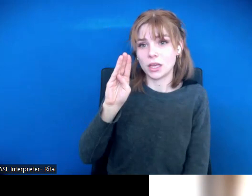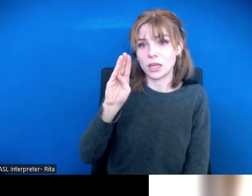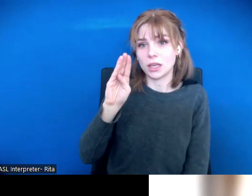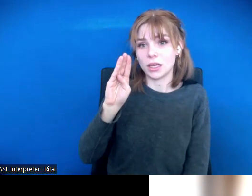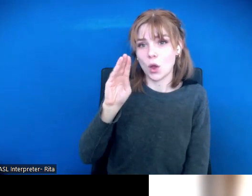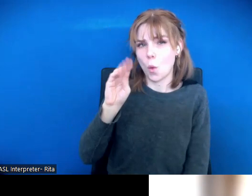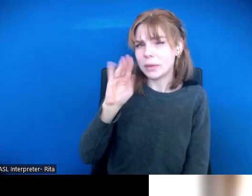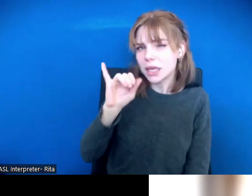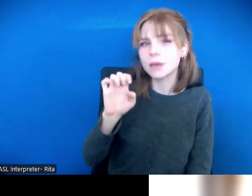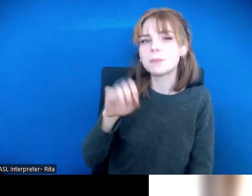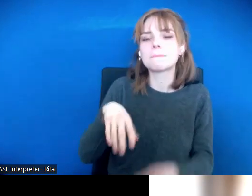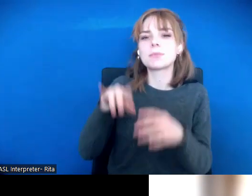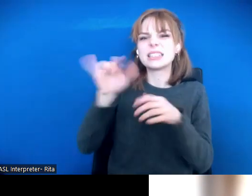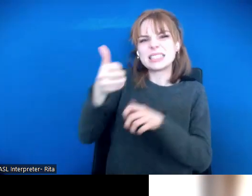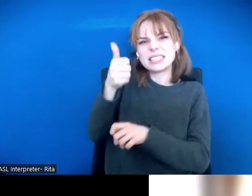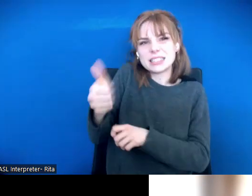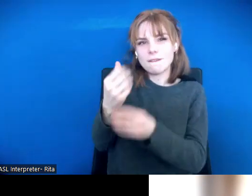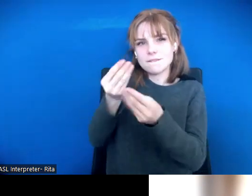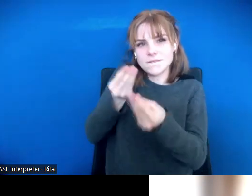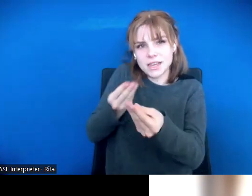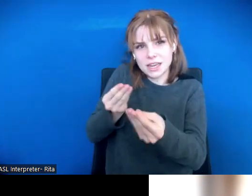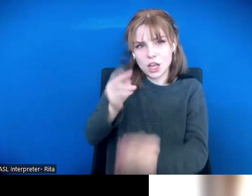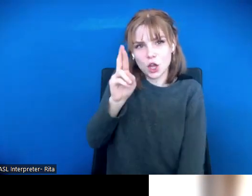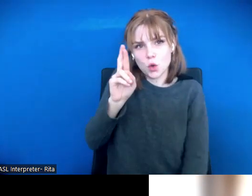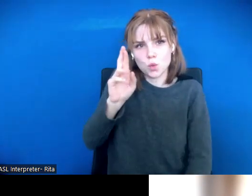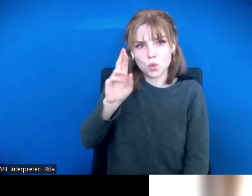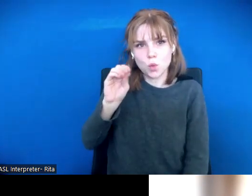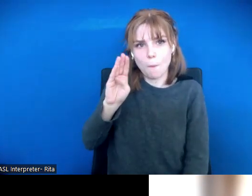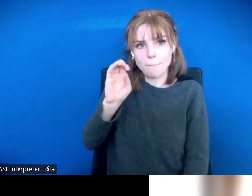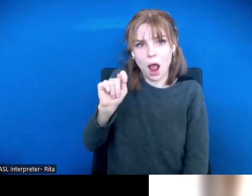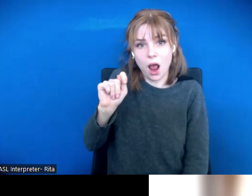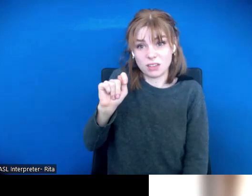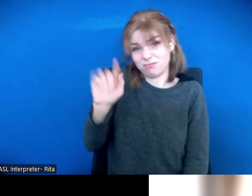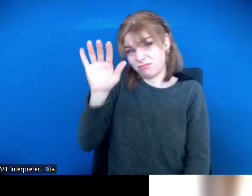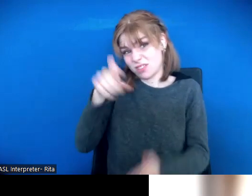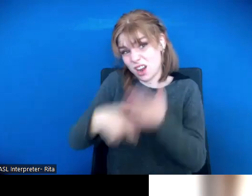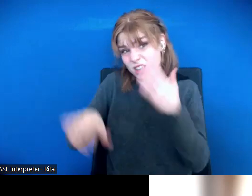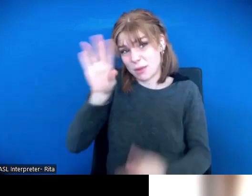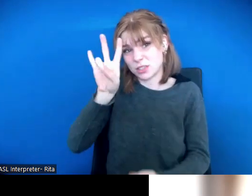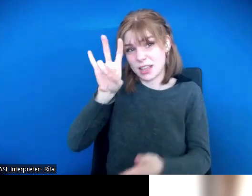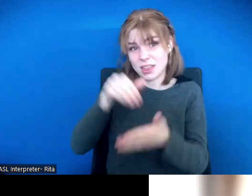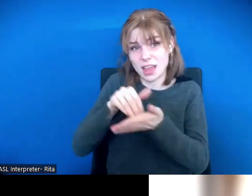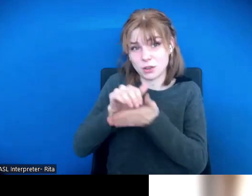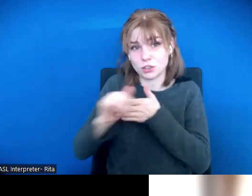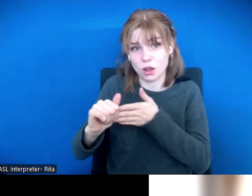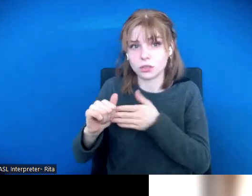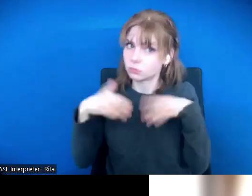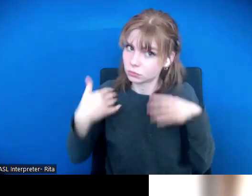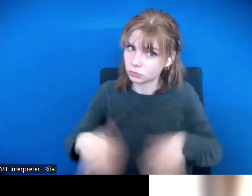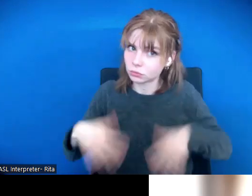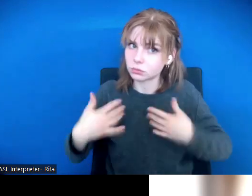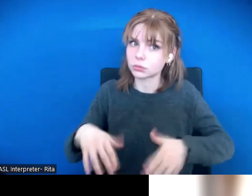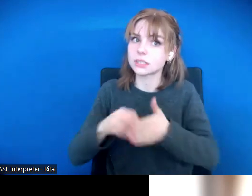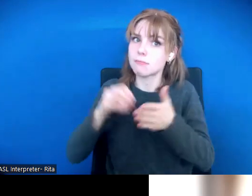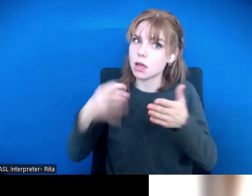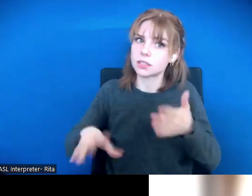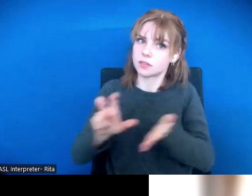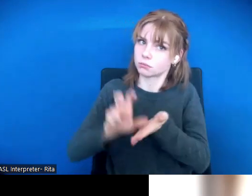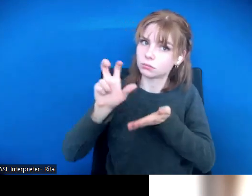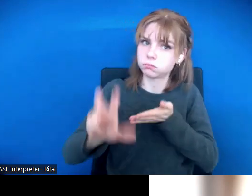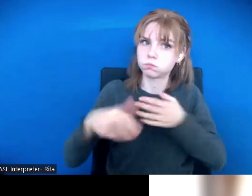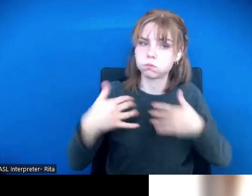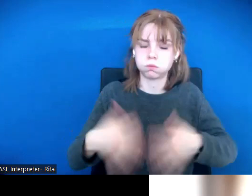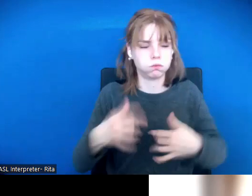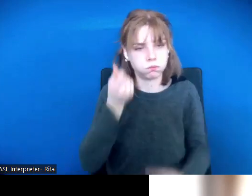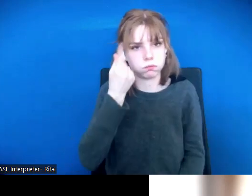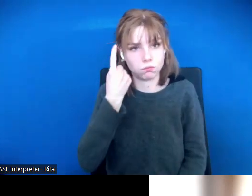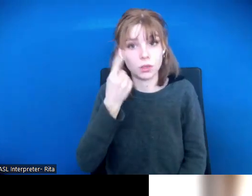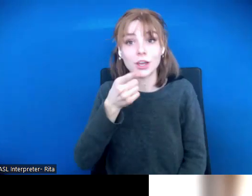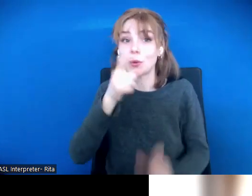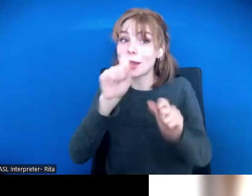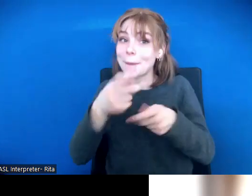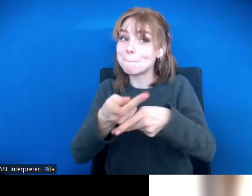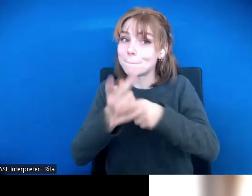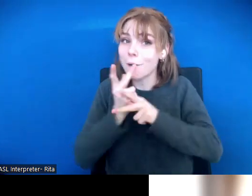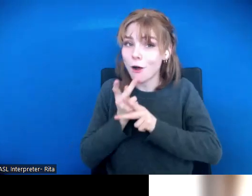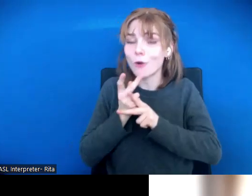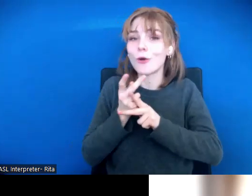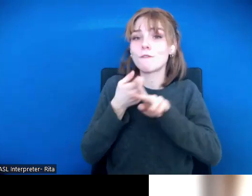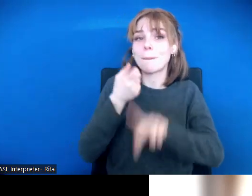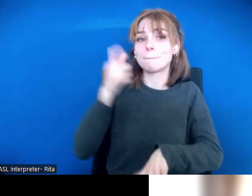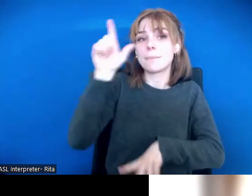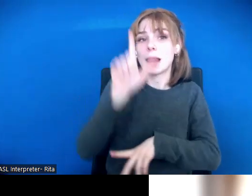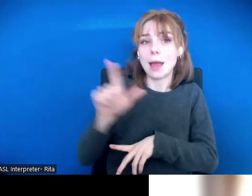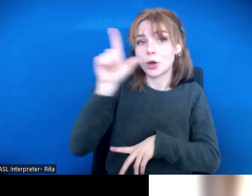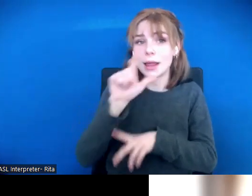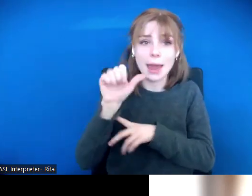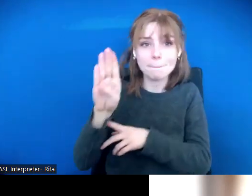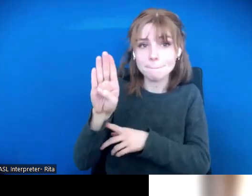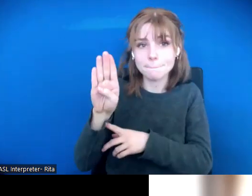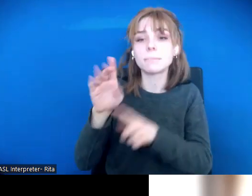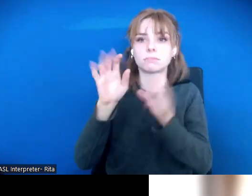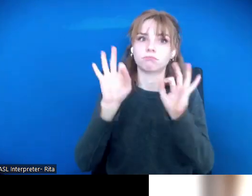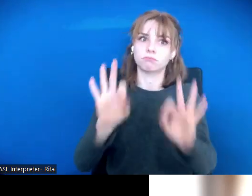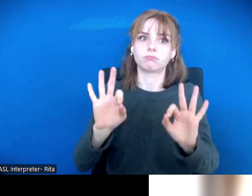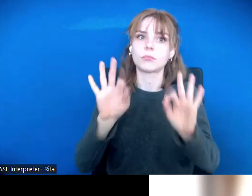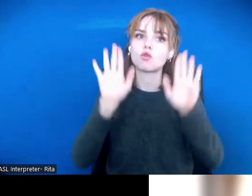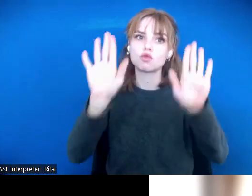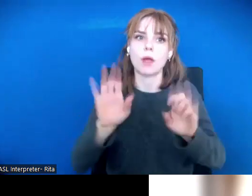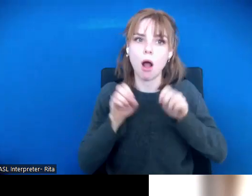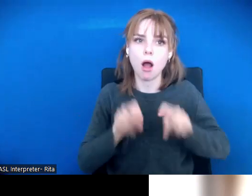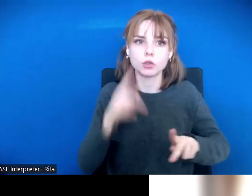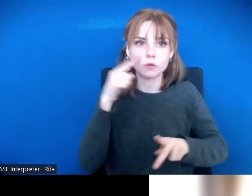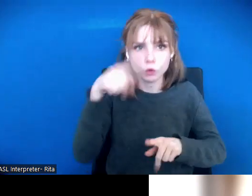for tremors. So, as someone has their tremor, the spoon stays steady and it is able to get the food into their mouth without spilling. That is a great opportunity to increase independence. I want to show you another amazing high-tech piece of technology. And it is performing right now. We are going to get it to go back. This is called